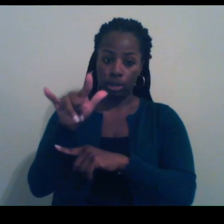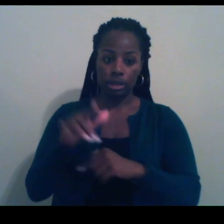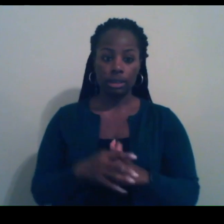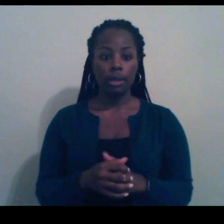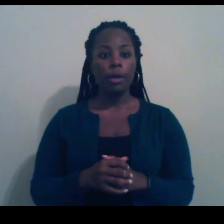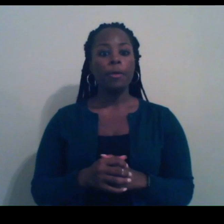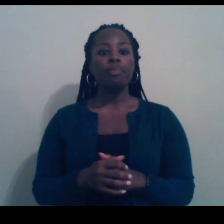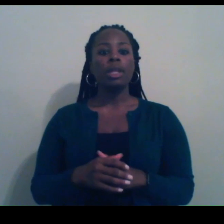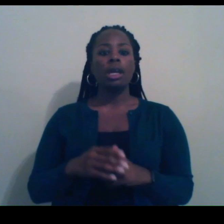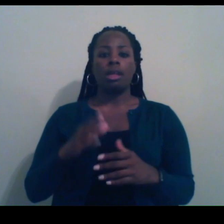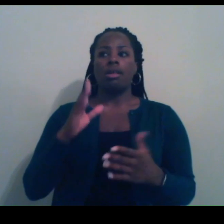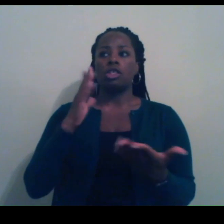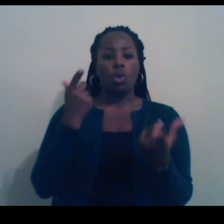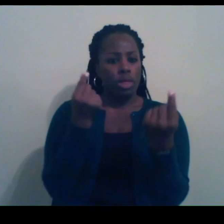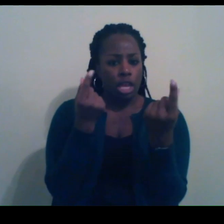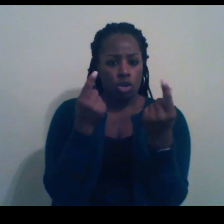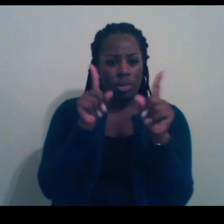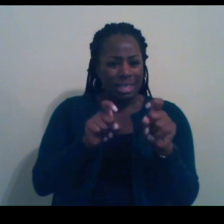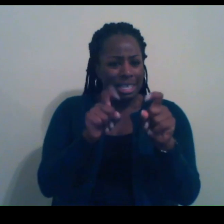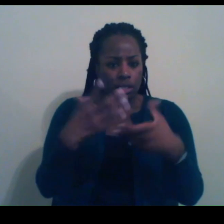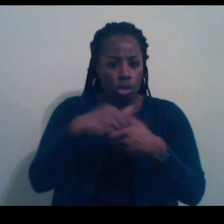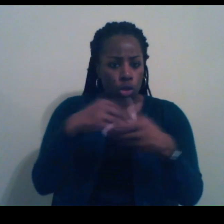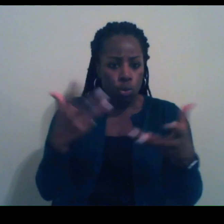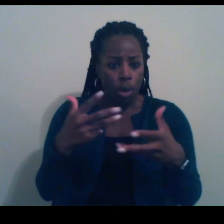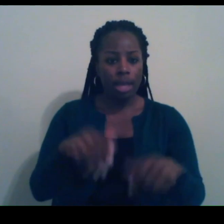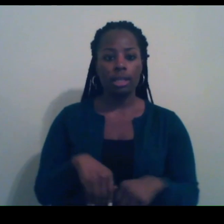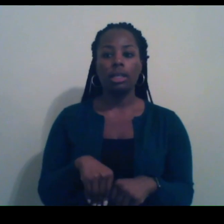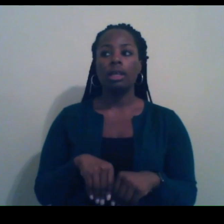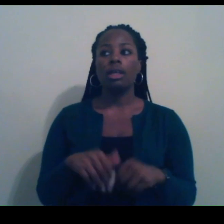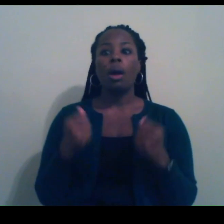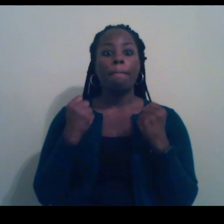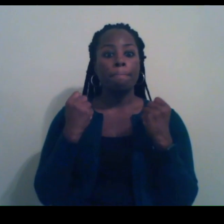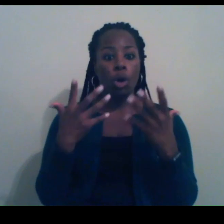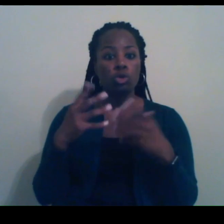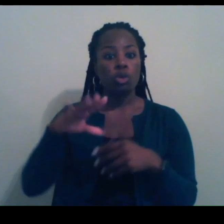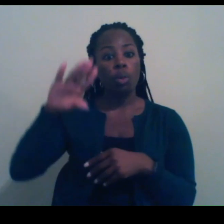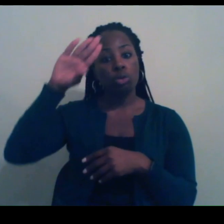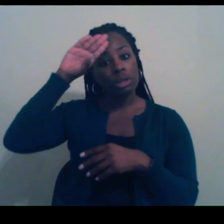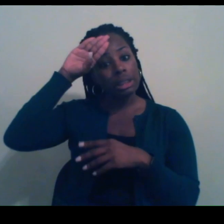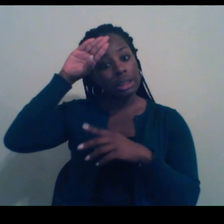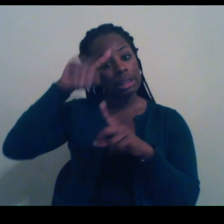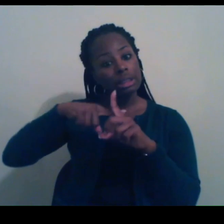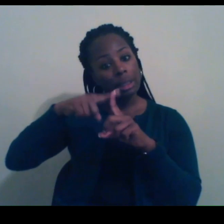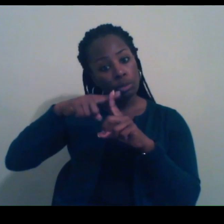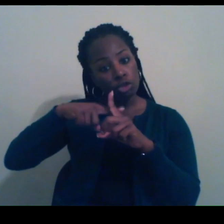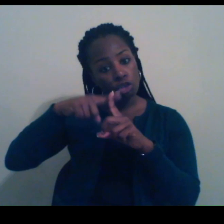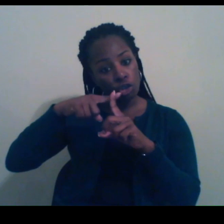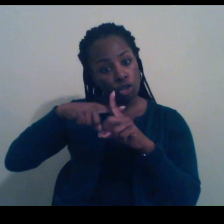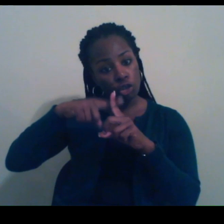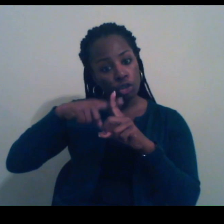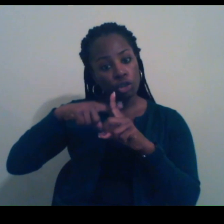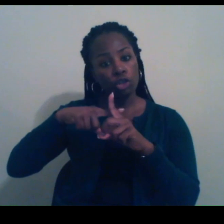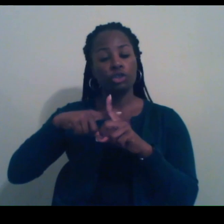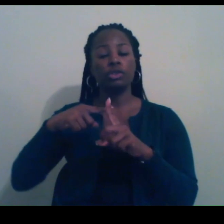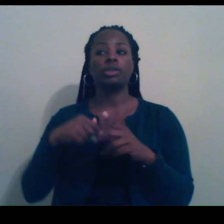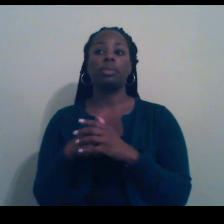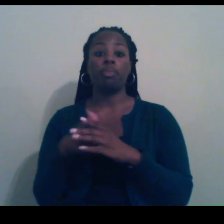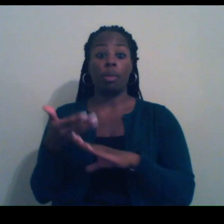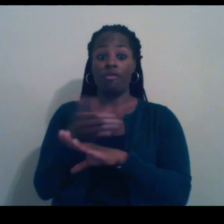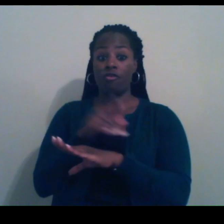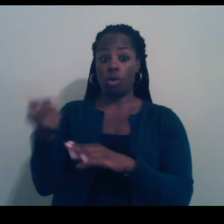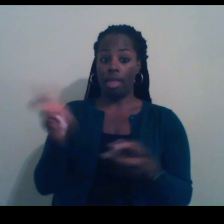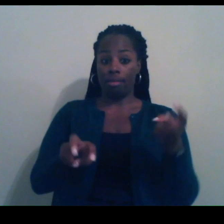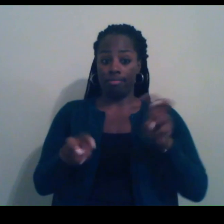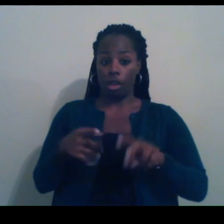checks in the airports for people before they are boarding and we're working very